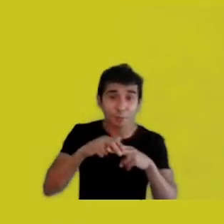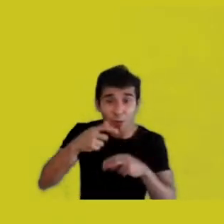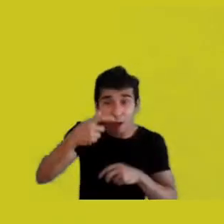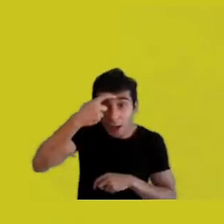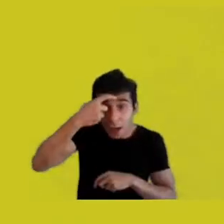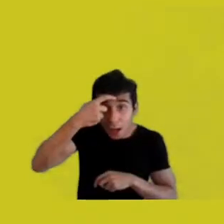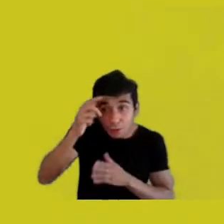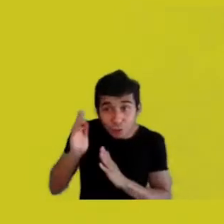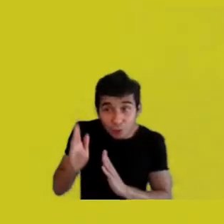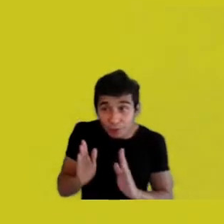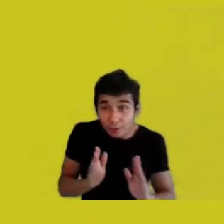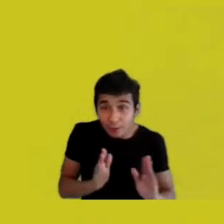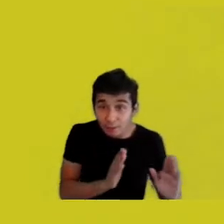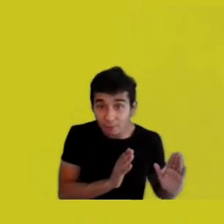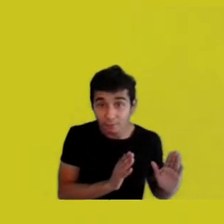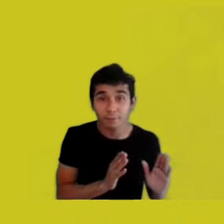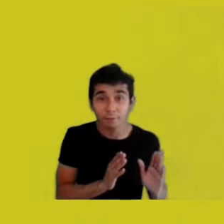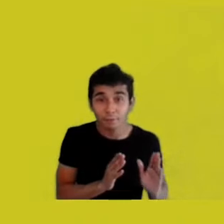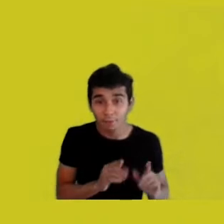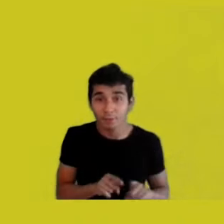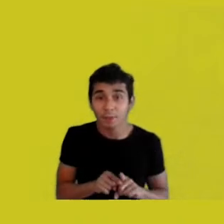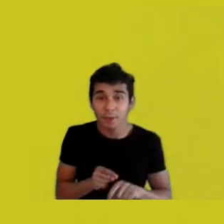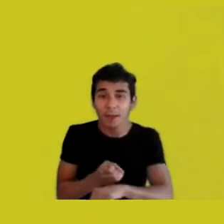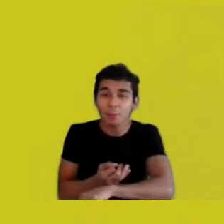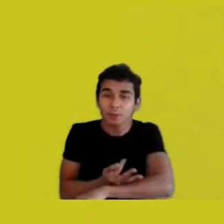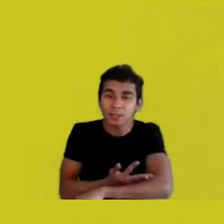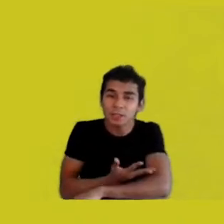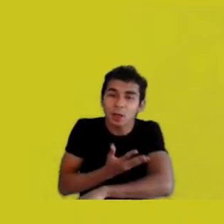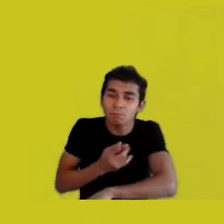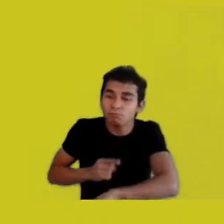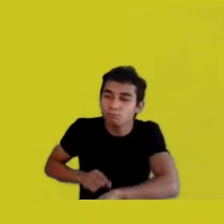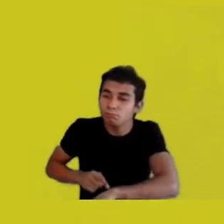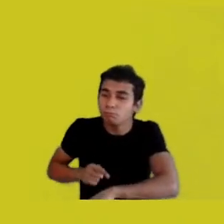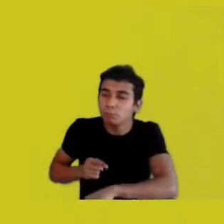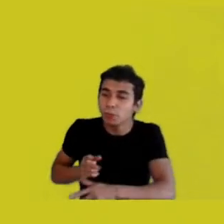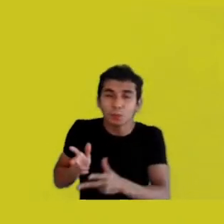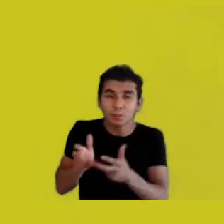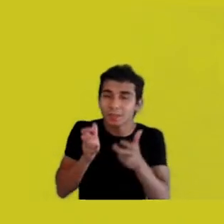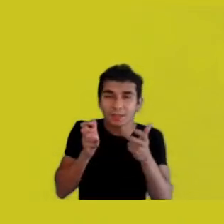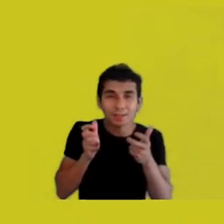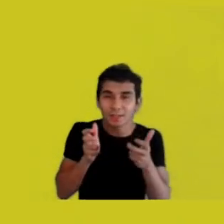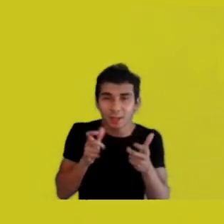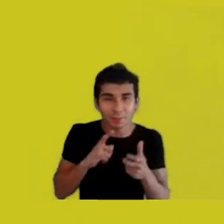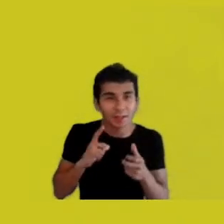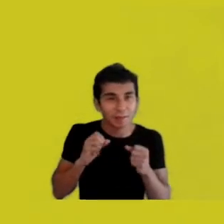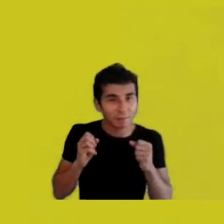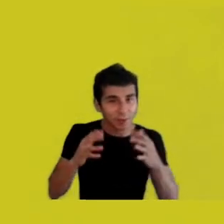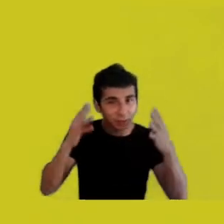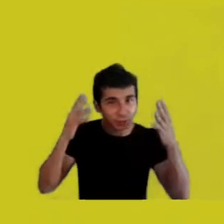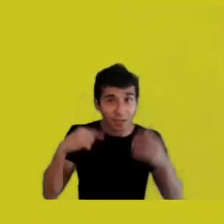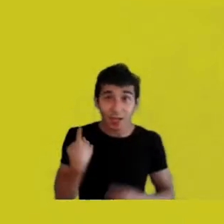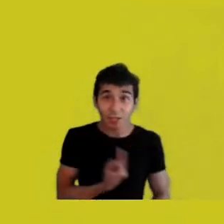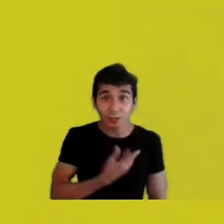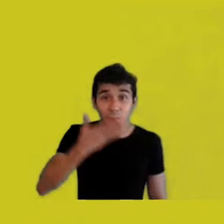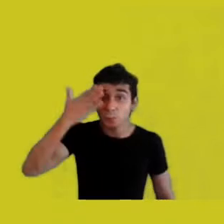Or intuitive. There are other possibilities of being,